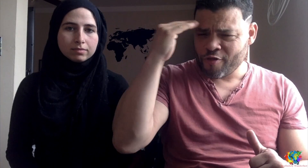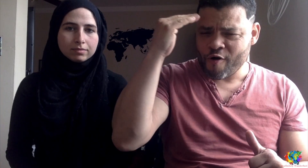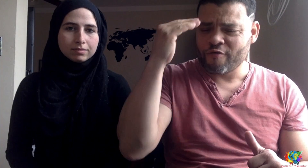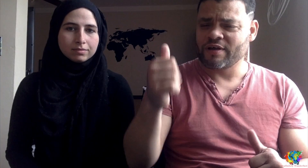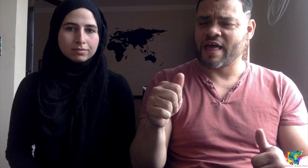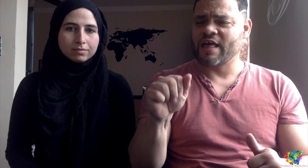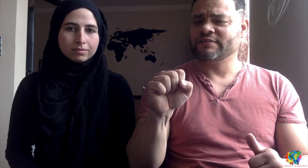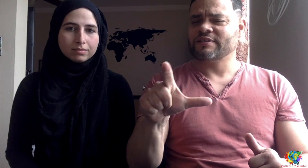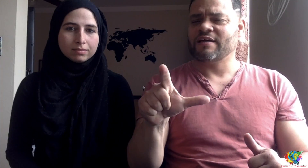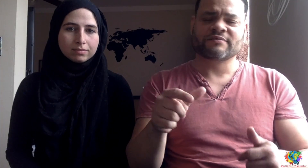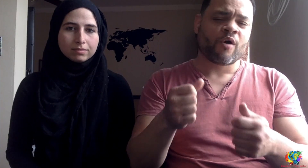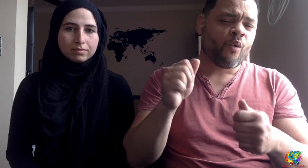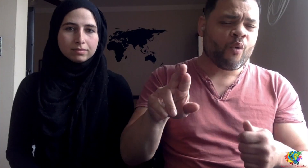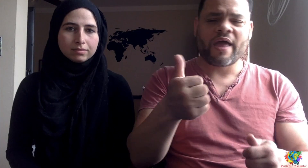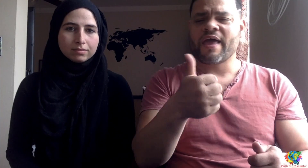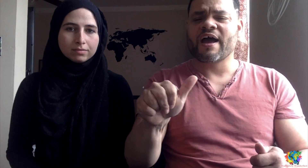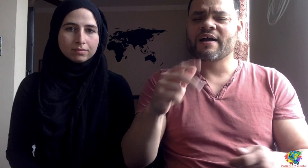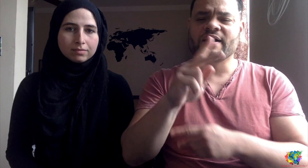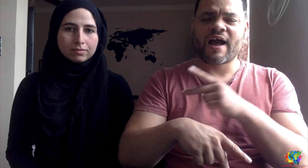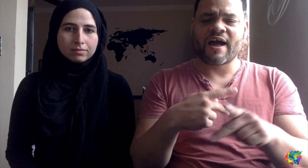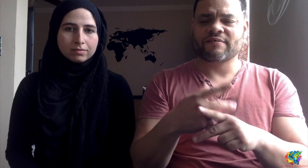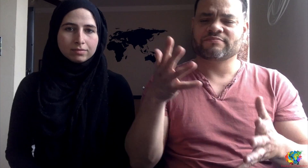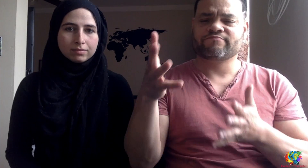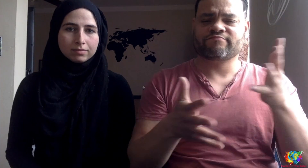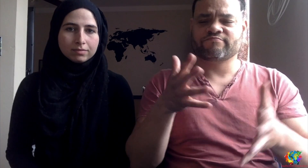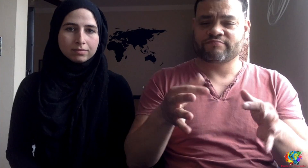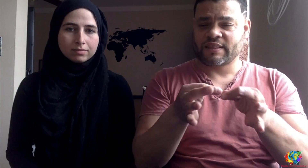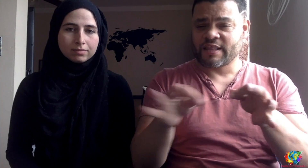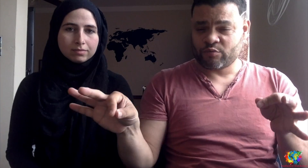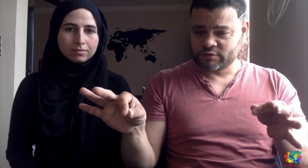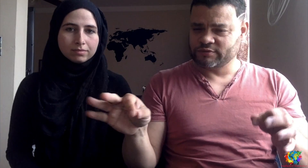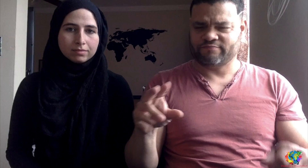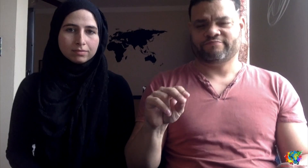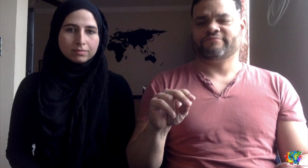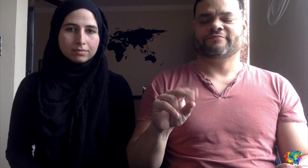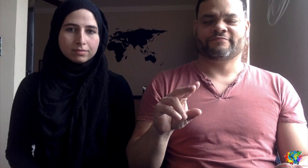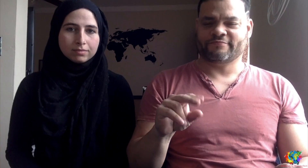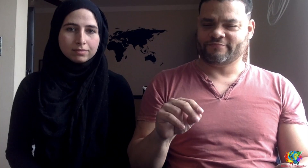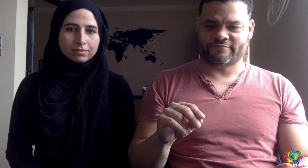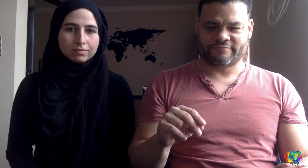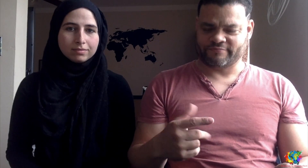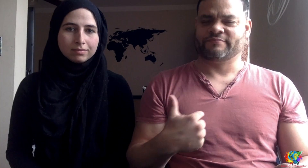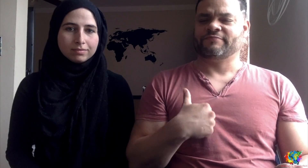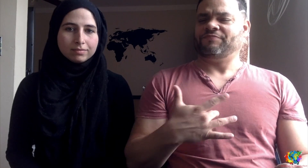Gregory: So do they know ASL or any other kind of gestures/language? No